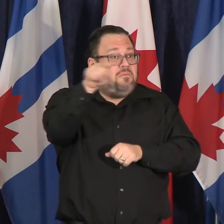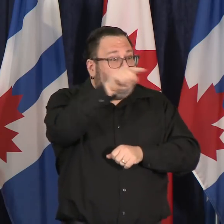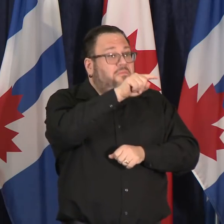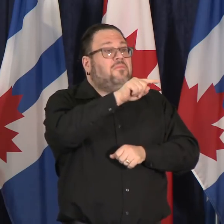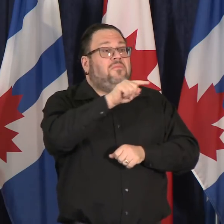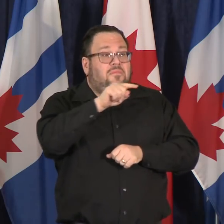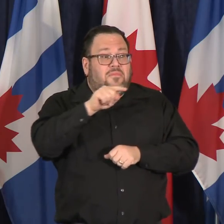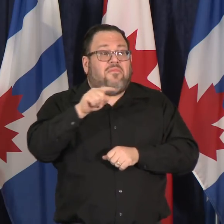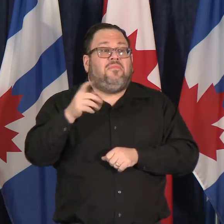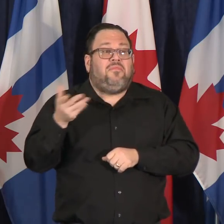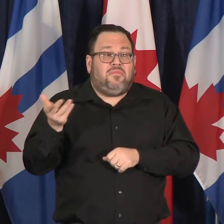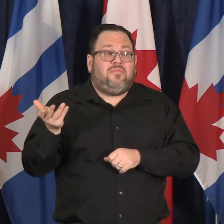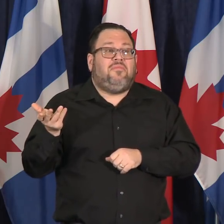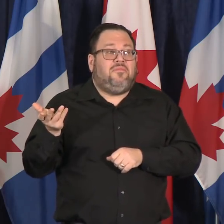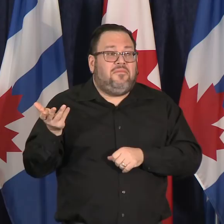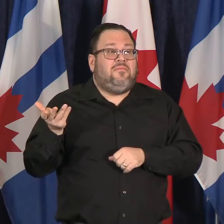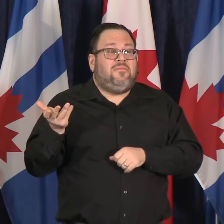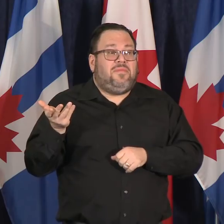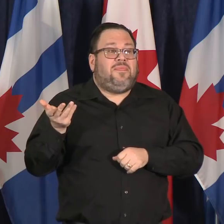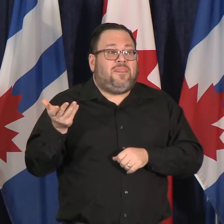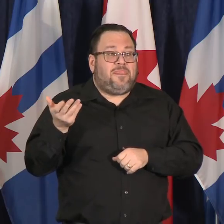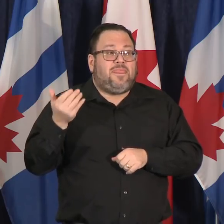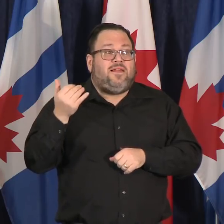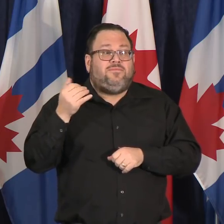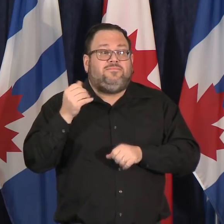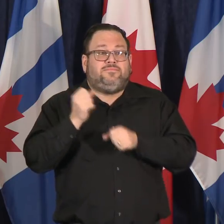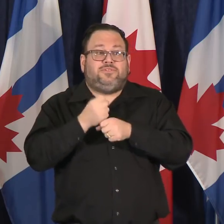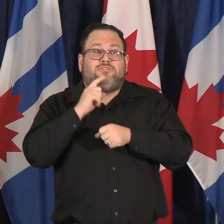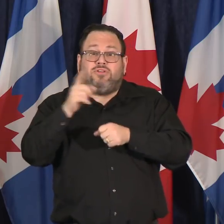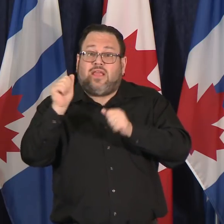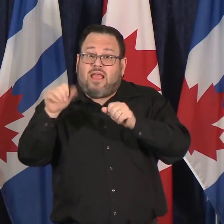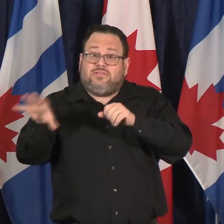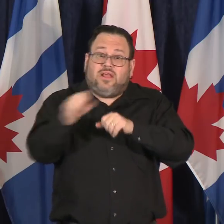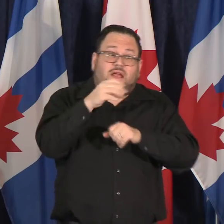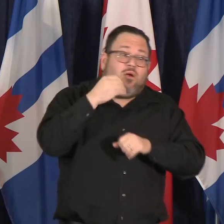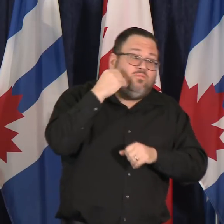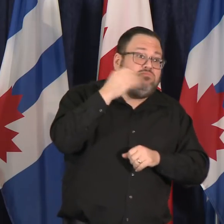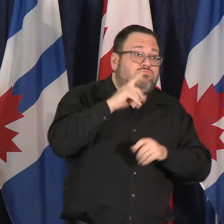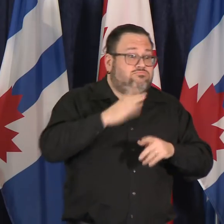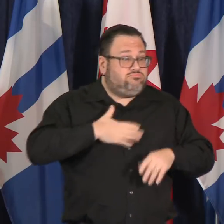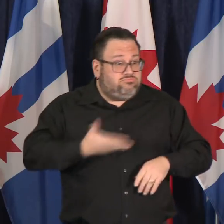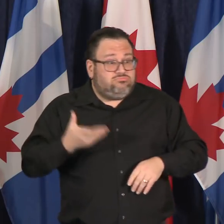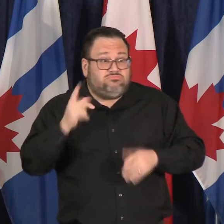delivery options only when we went out to check that compliance we have found